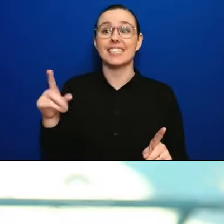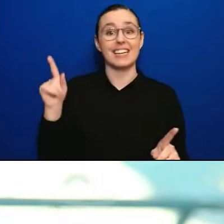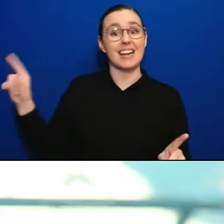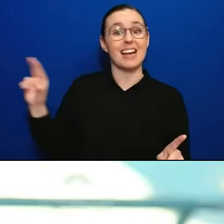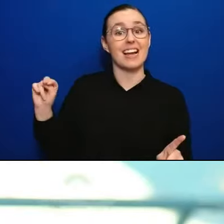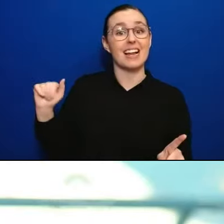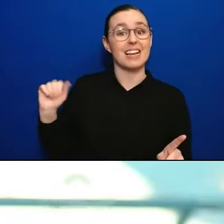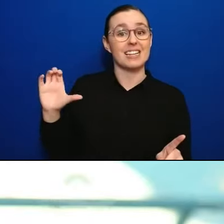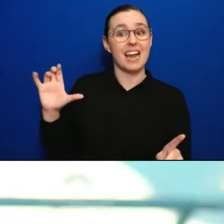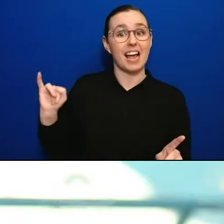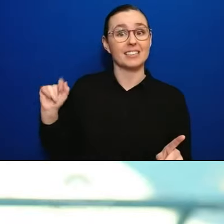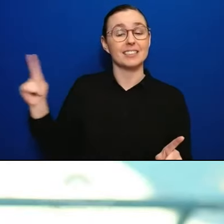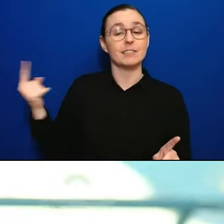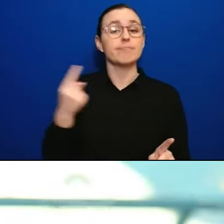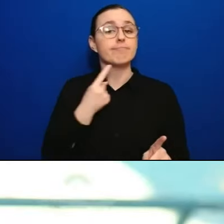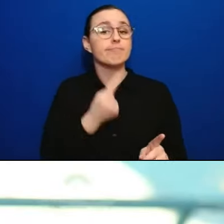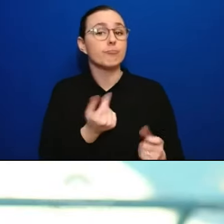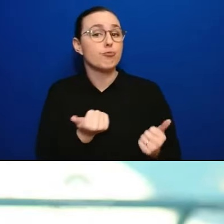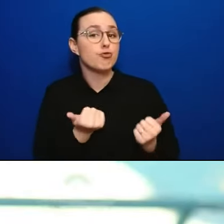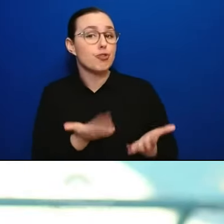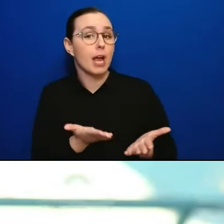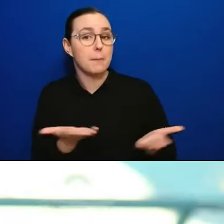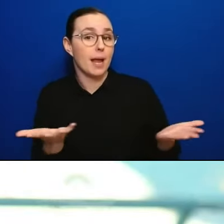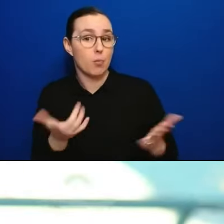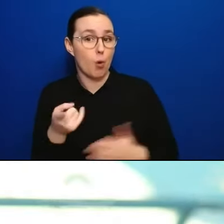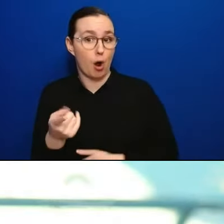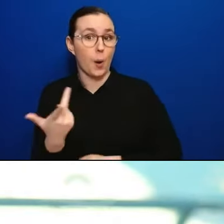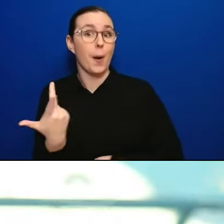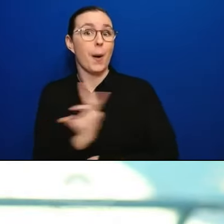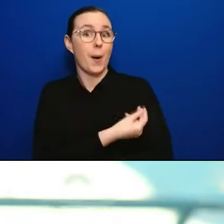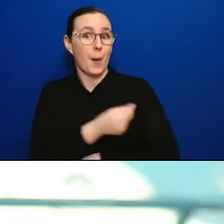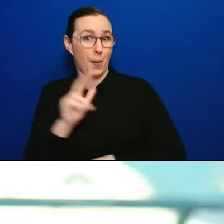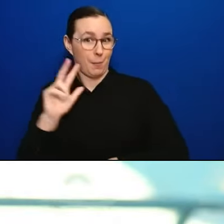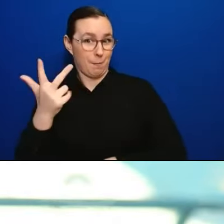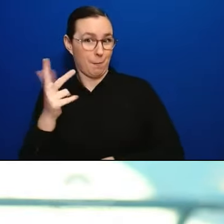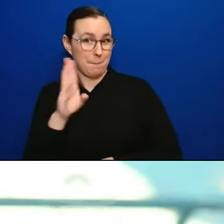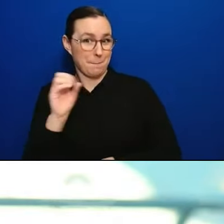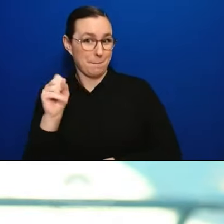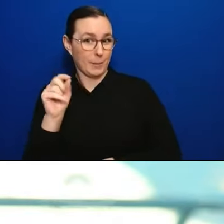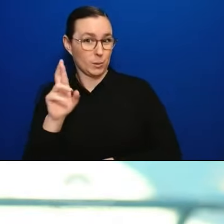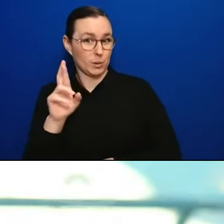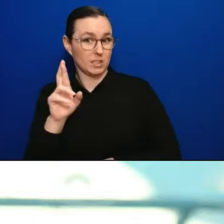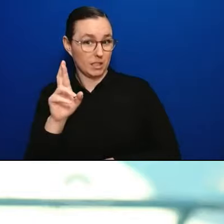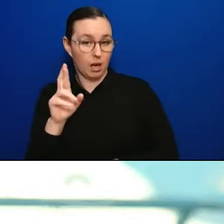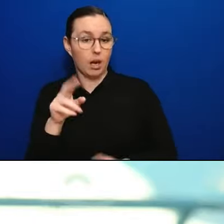that. For other people in the 12 to